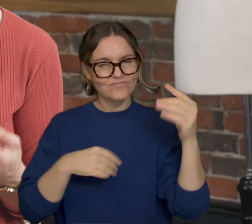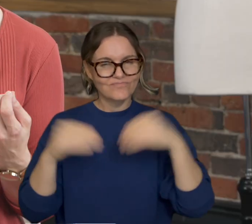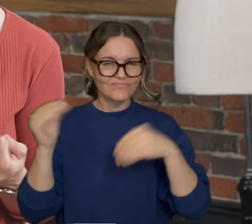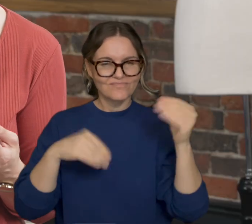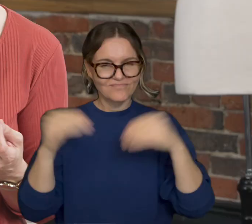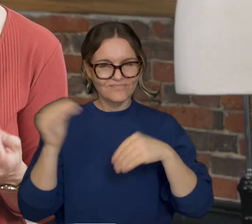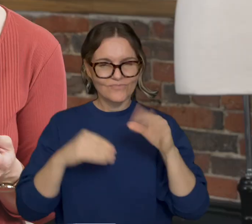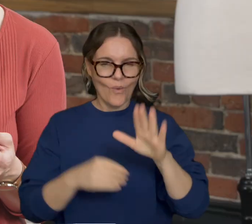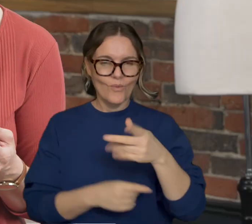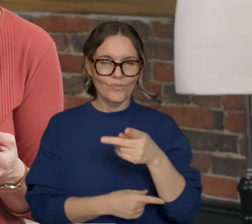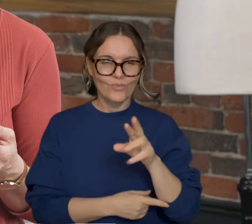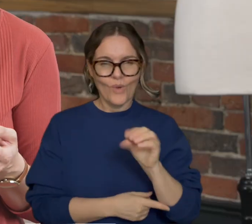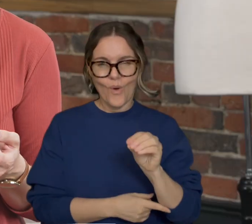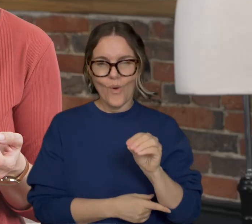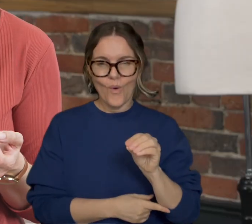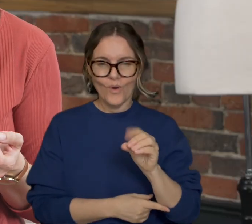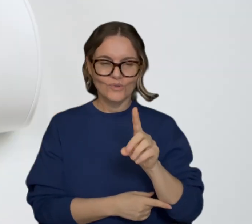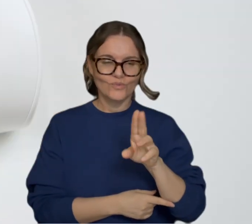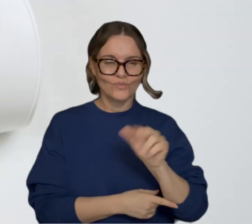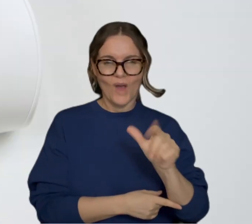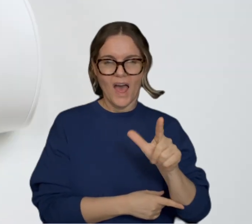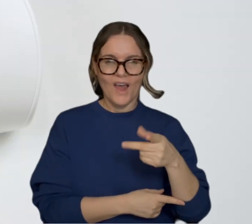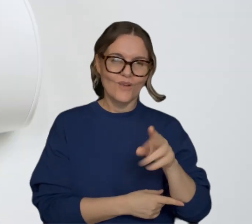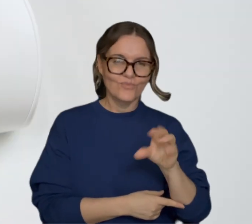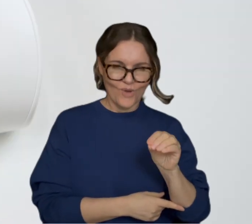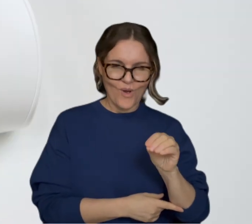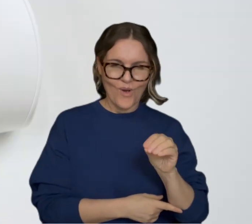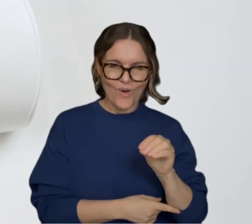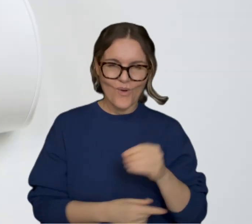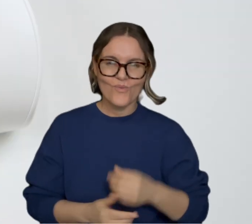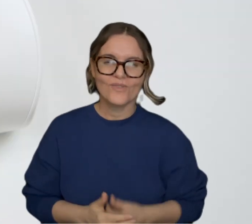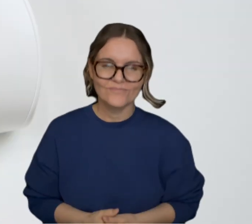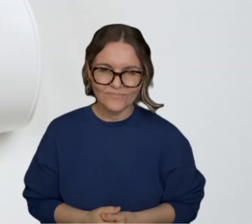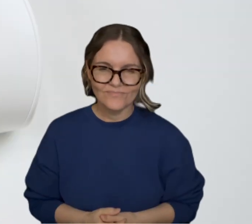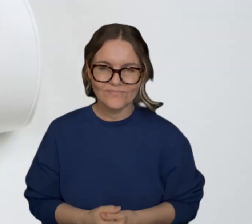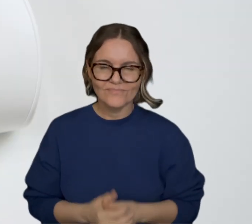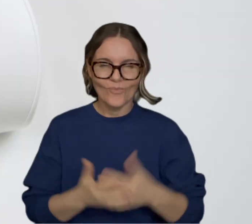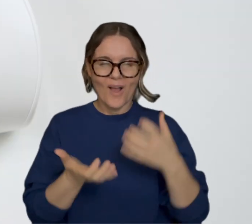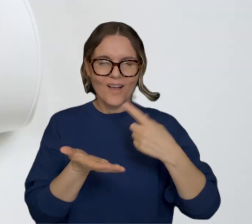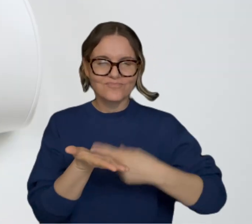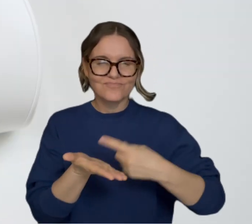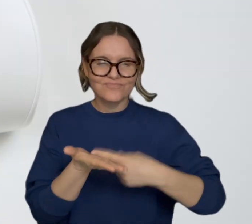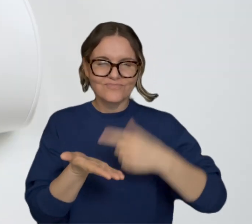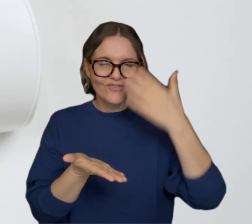for your Cimilre S7 dual Pro so before we get into using the Cimilre S7 dual Pro want to go